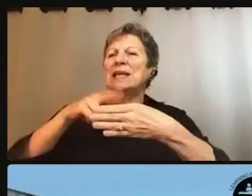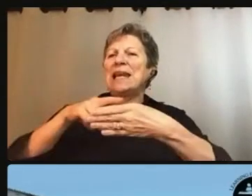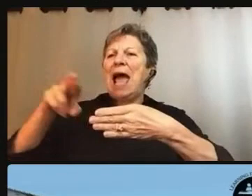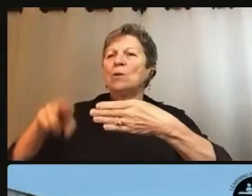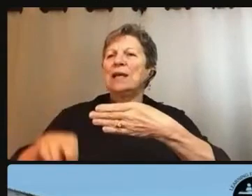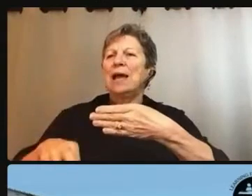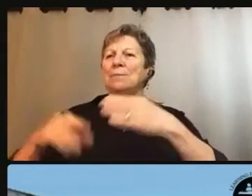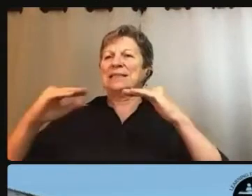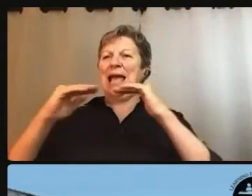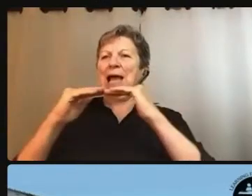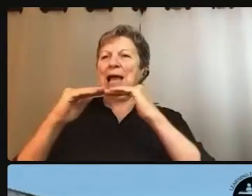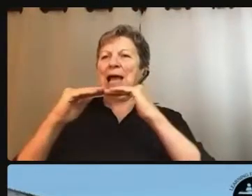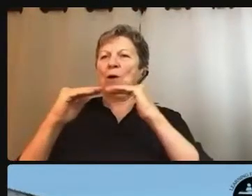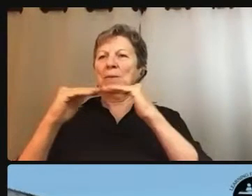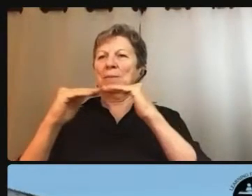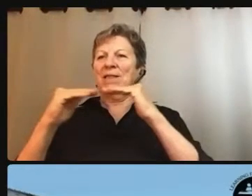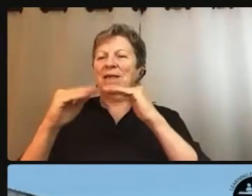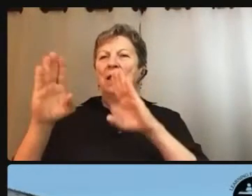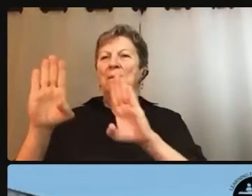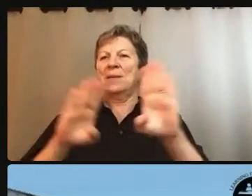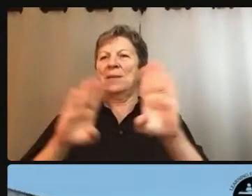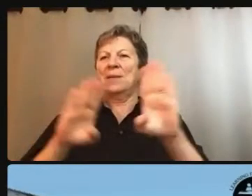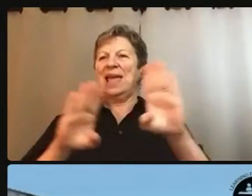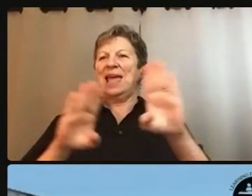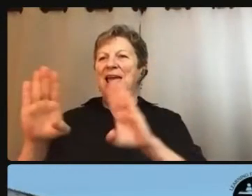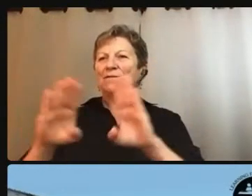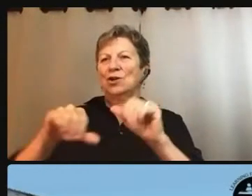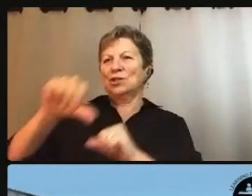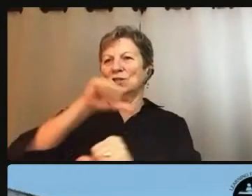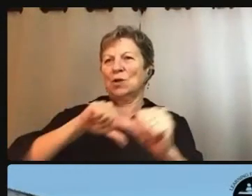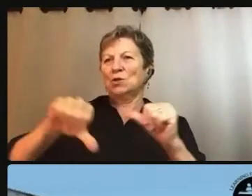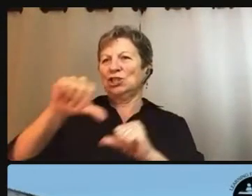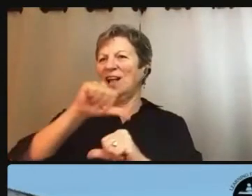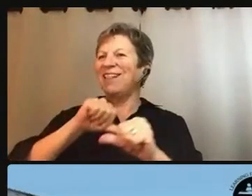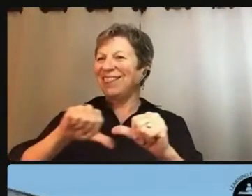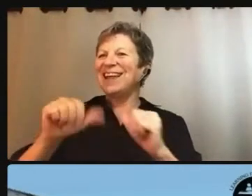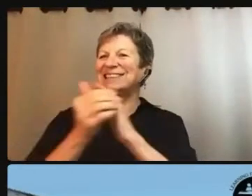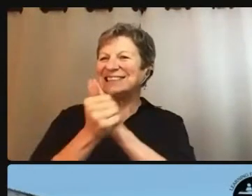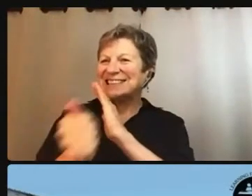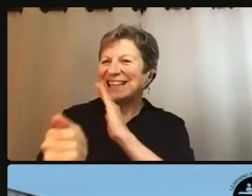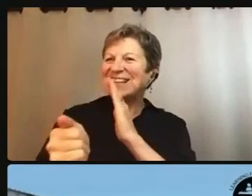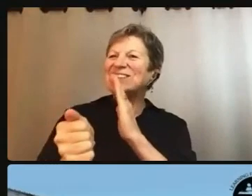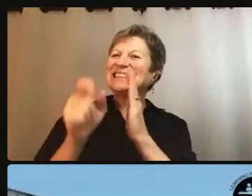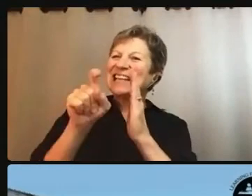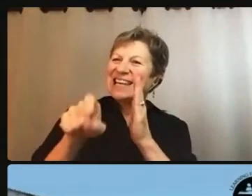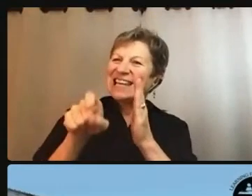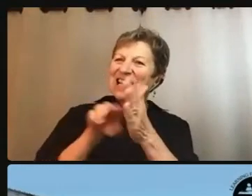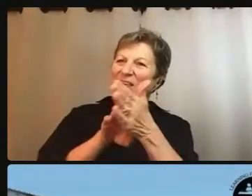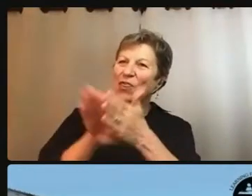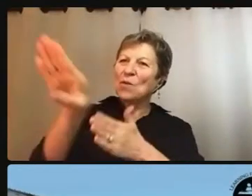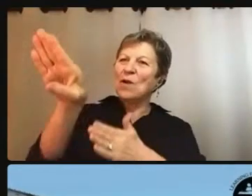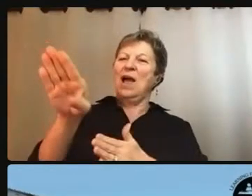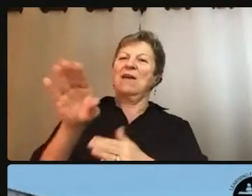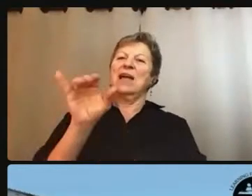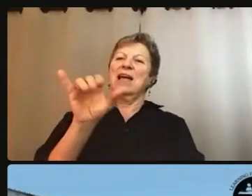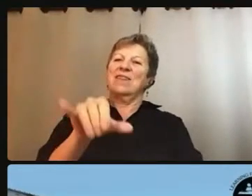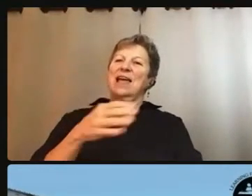SUPPORTING LIKE MORE EQUITABLE STUDENT OUTCOMES WHERE IT IS